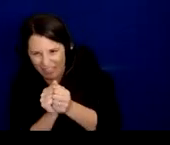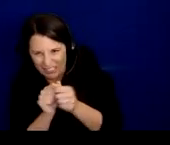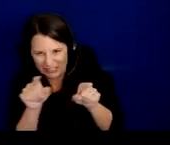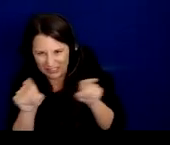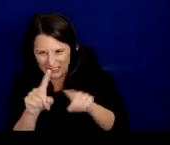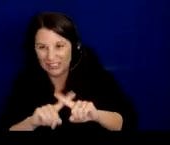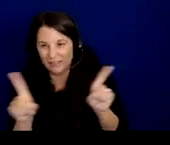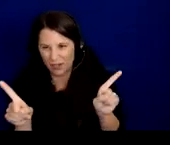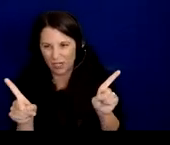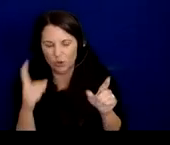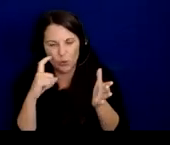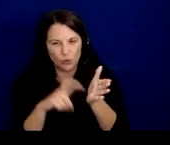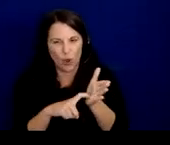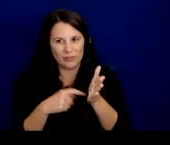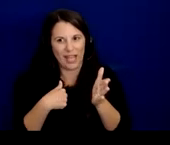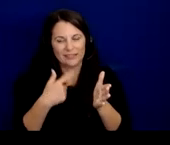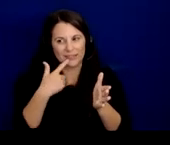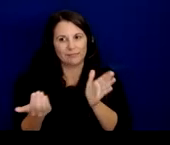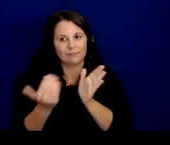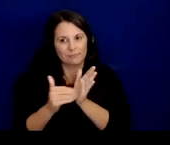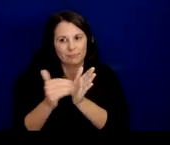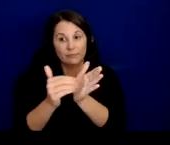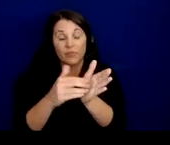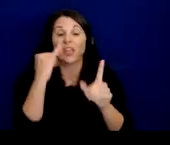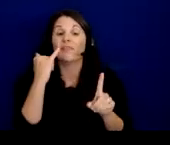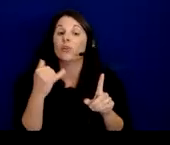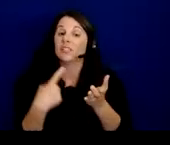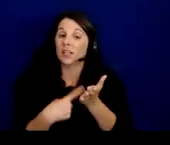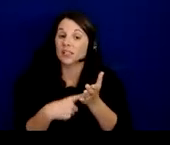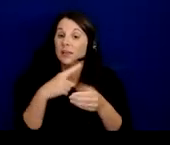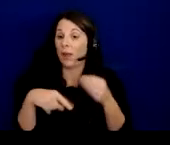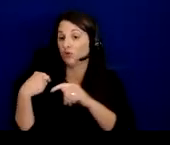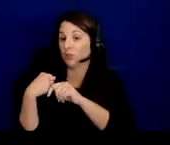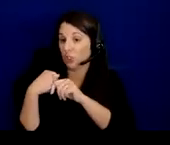again, if we're talking about a traditional service learning model, the focus for a lot of it,